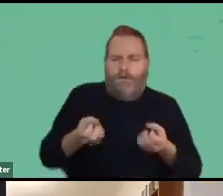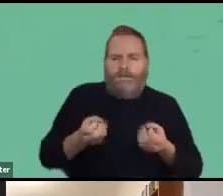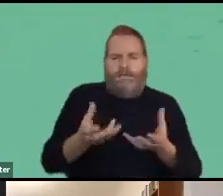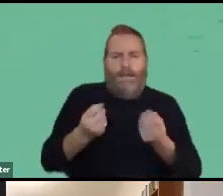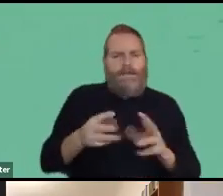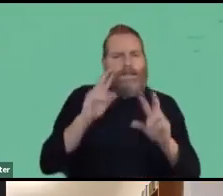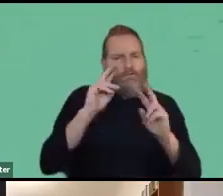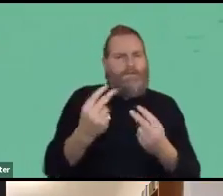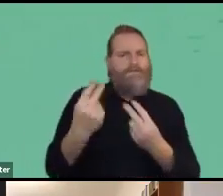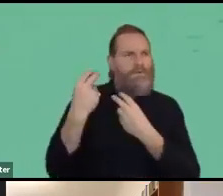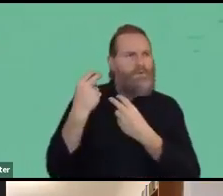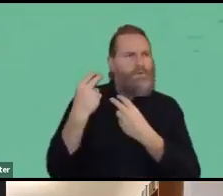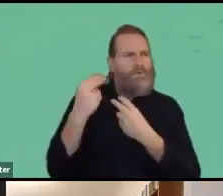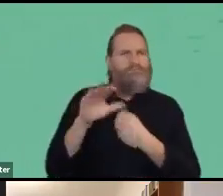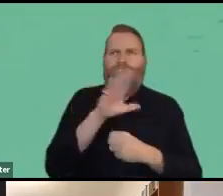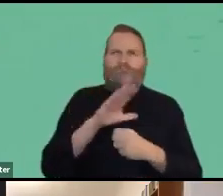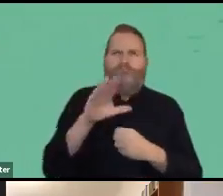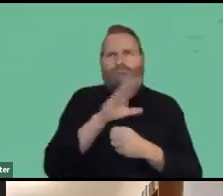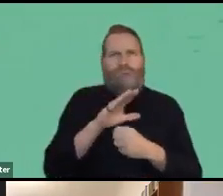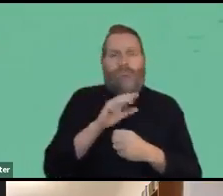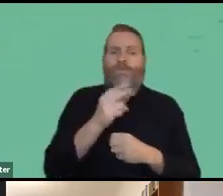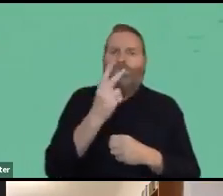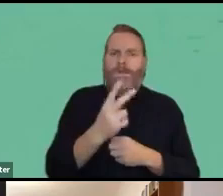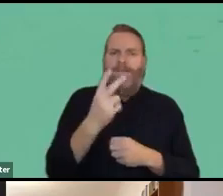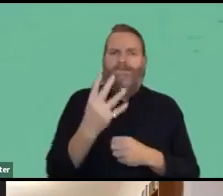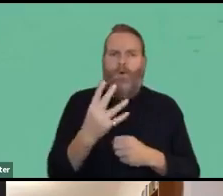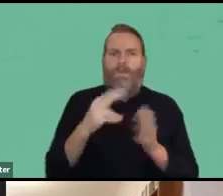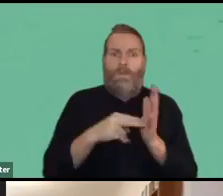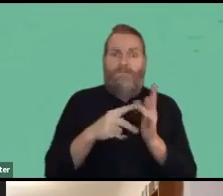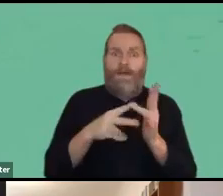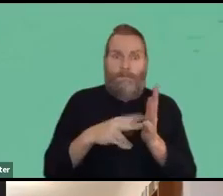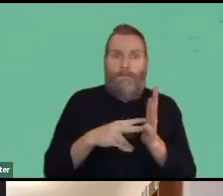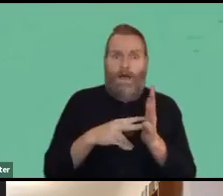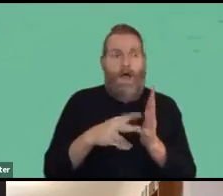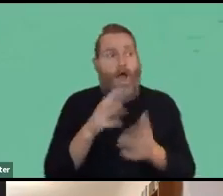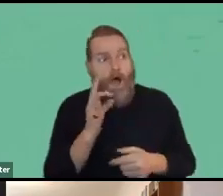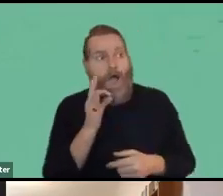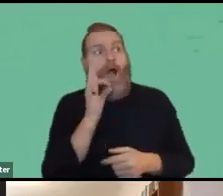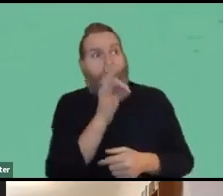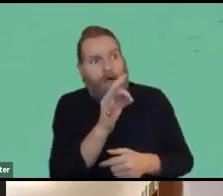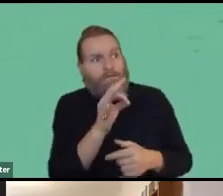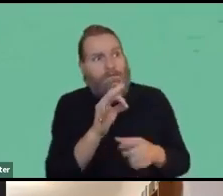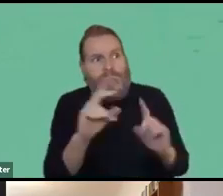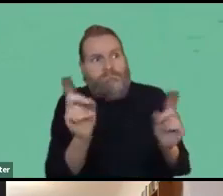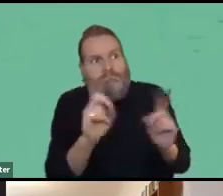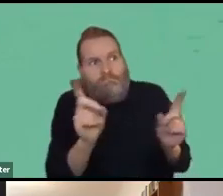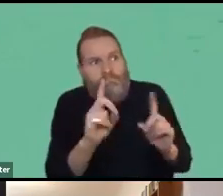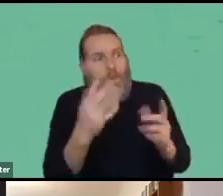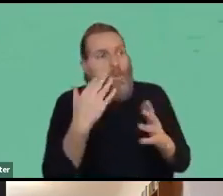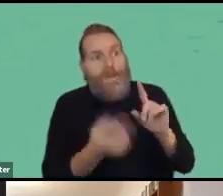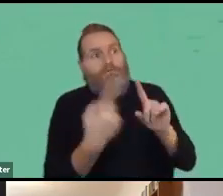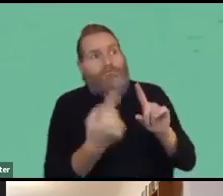two and a half odd weeks now 24th of November I got an official civil sort of response today